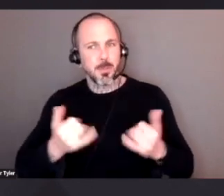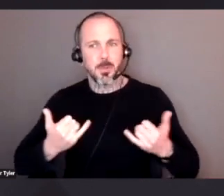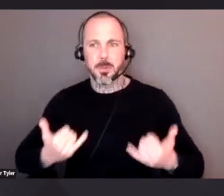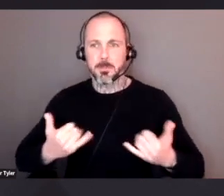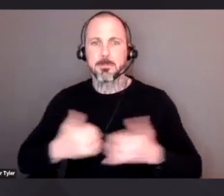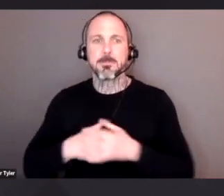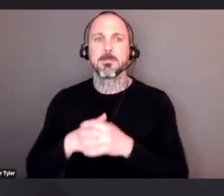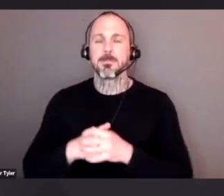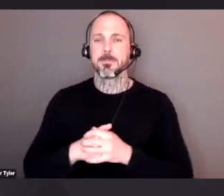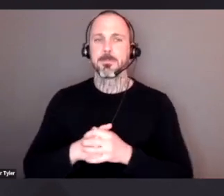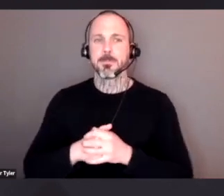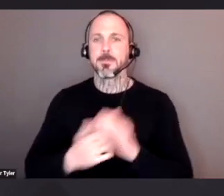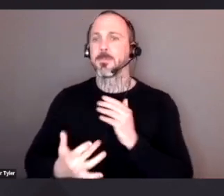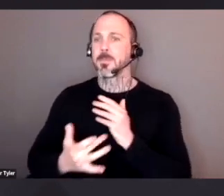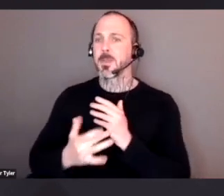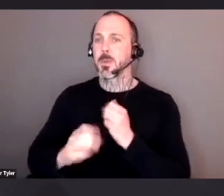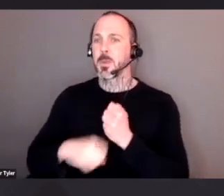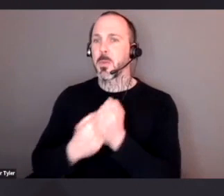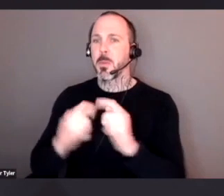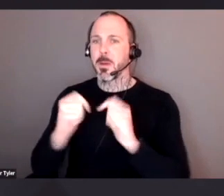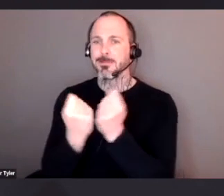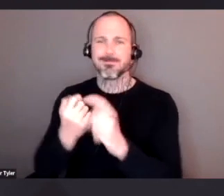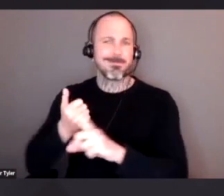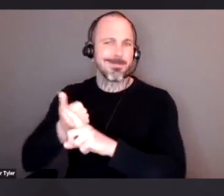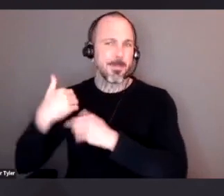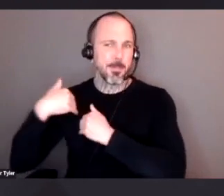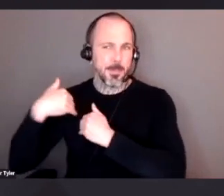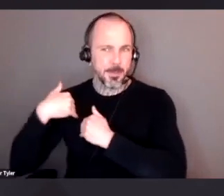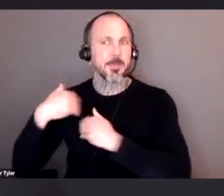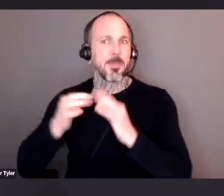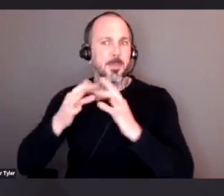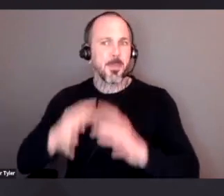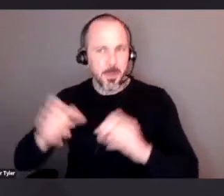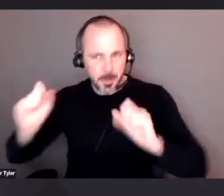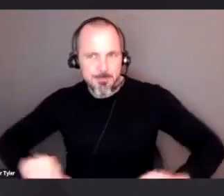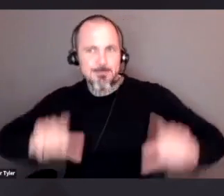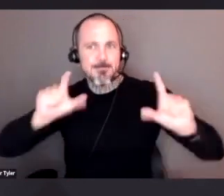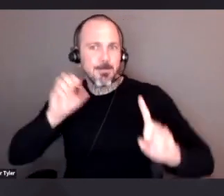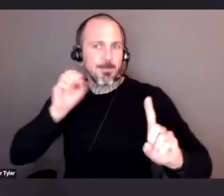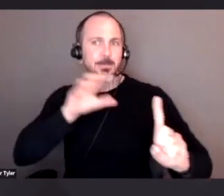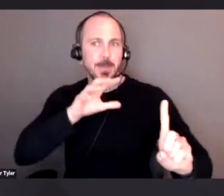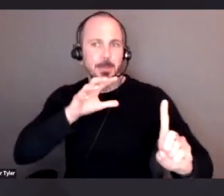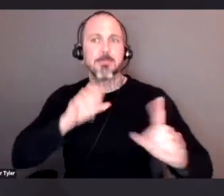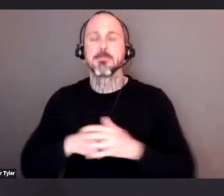We do recommend that you ensure your view settings are set to gallery view. You can adjust your view settings